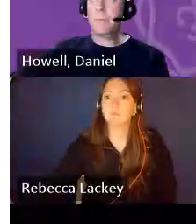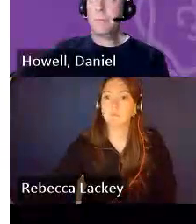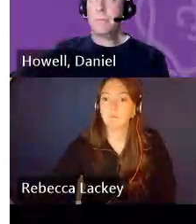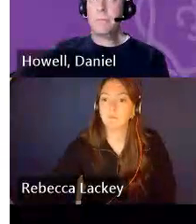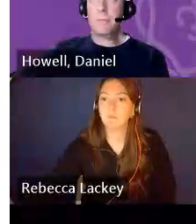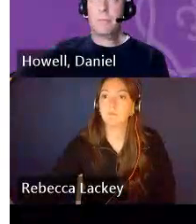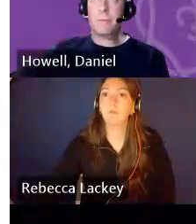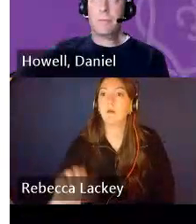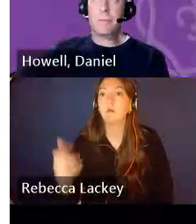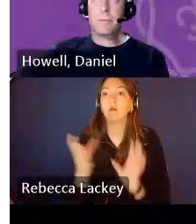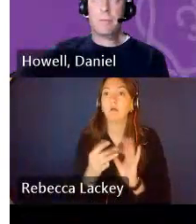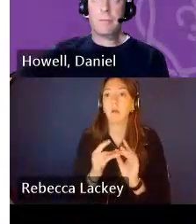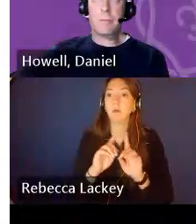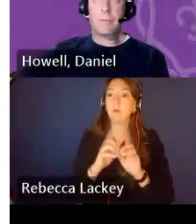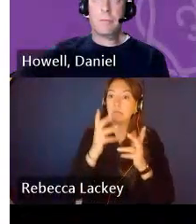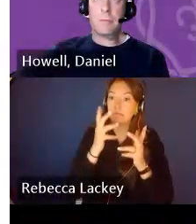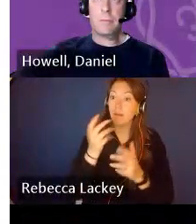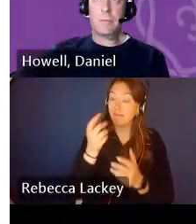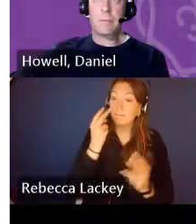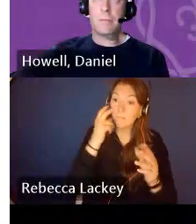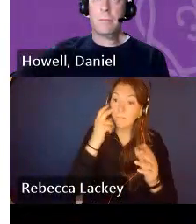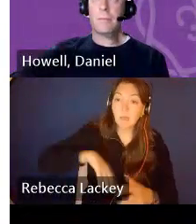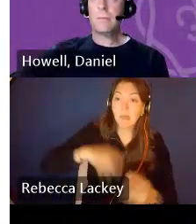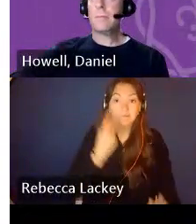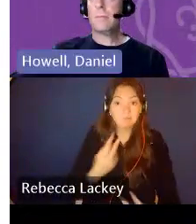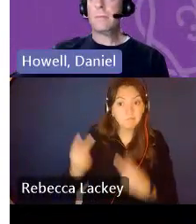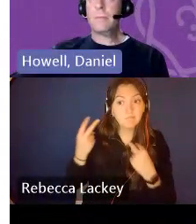comment. However, with the benefit of 2020 hindsight, I hope this serves as